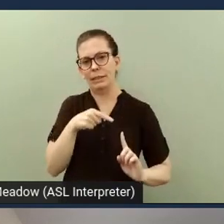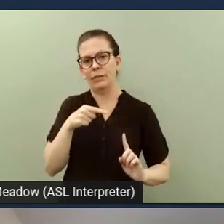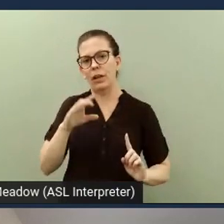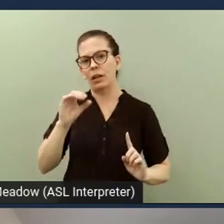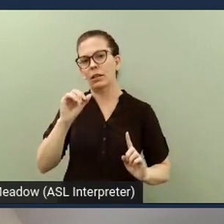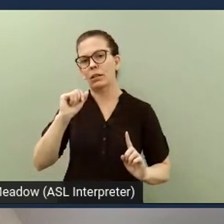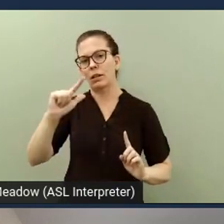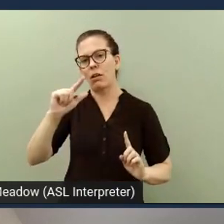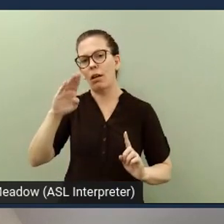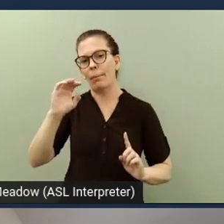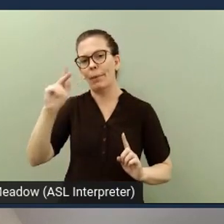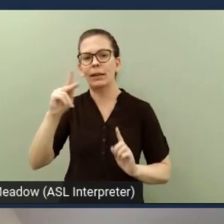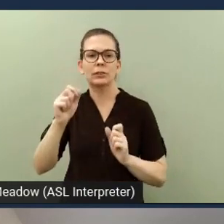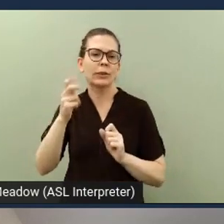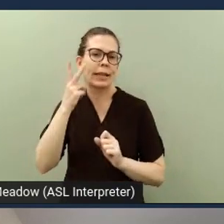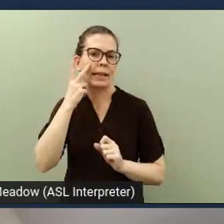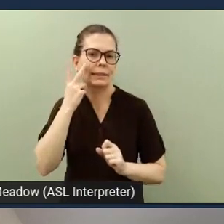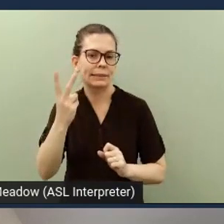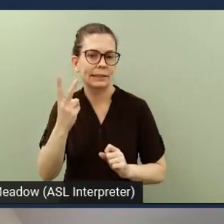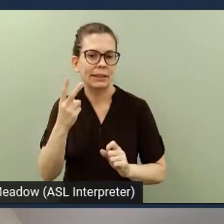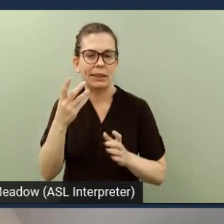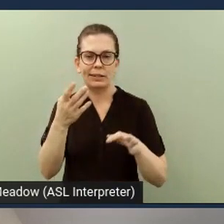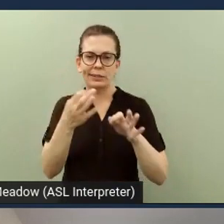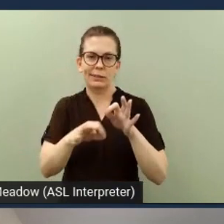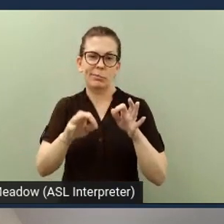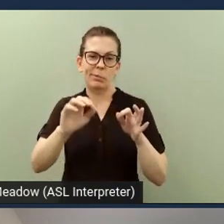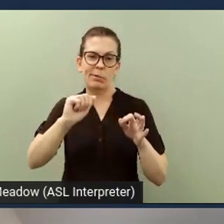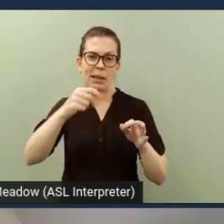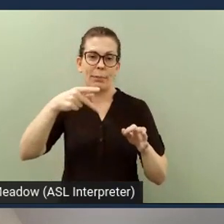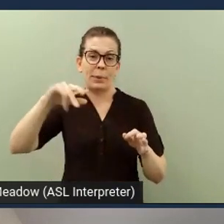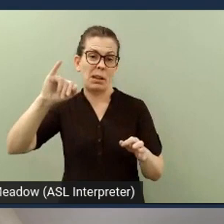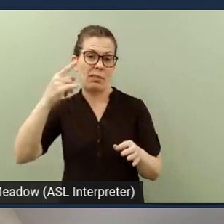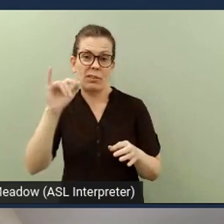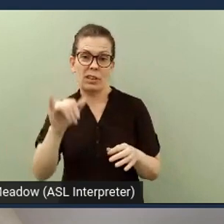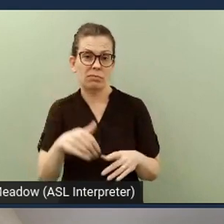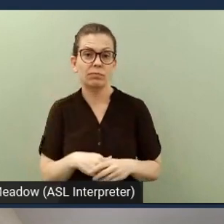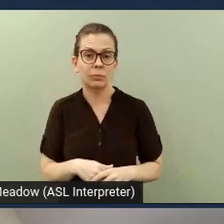so you can see the simple API for that, so here,